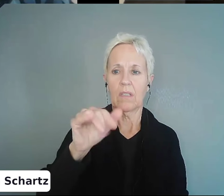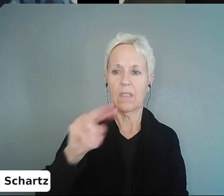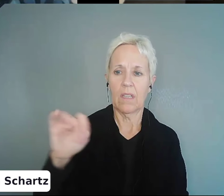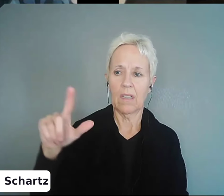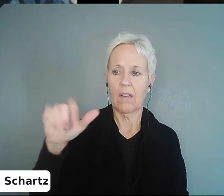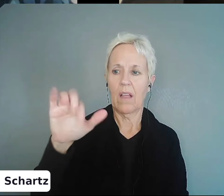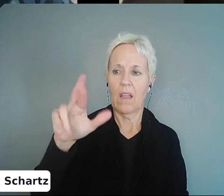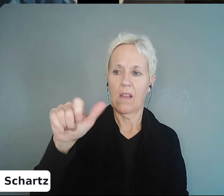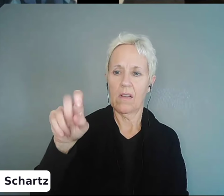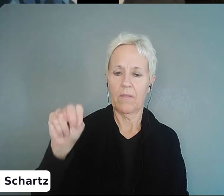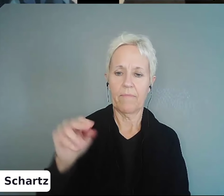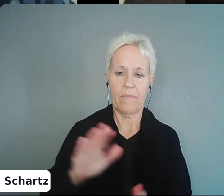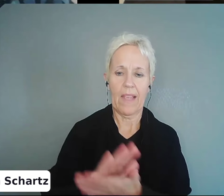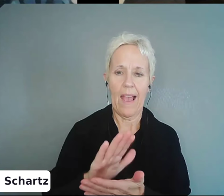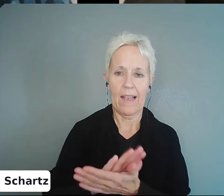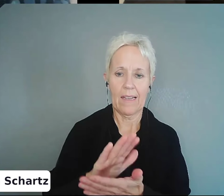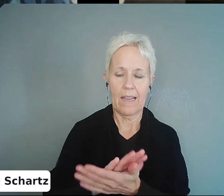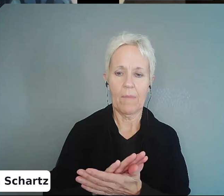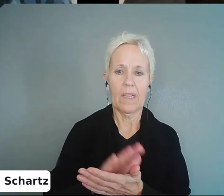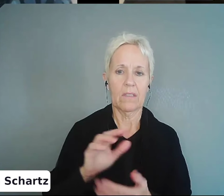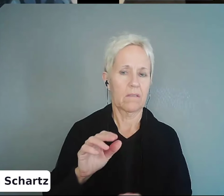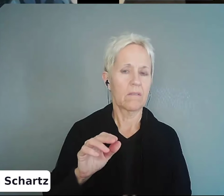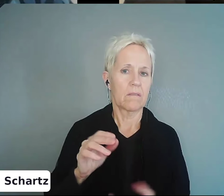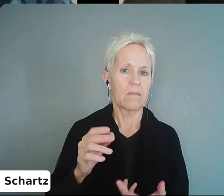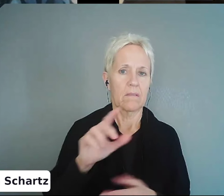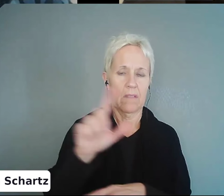She was born with visual impairment and has been active in research and afor library accessibly for are many years she greatly expand her research on games and access inltd since 2021.